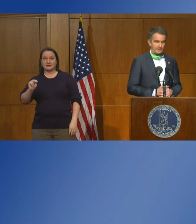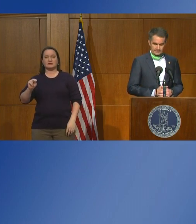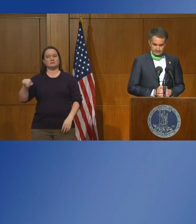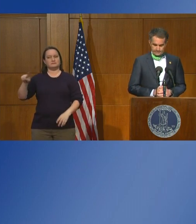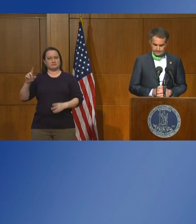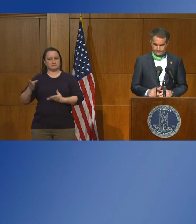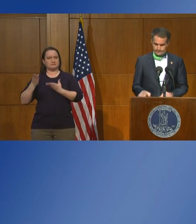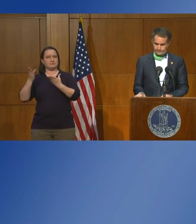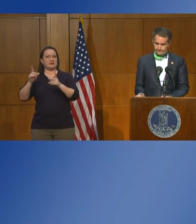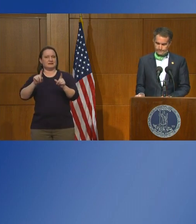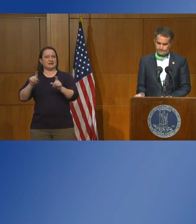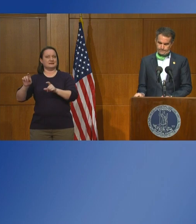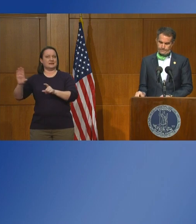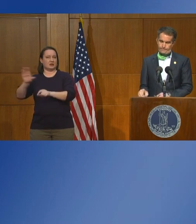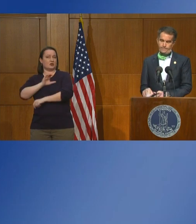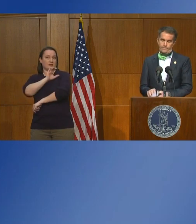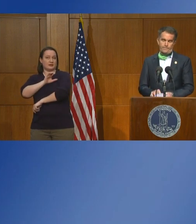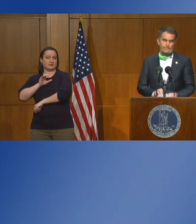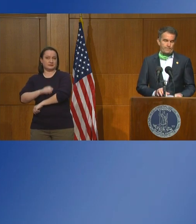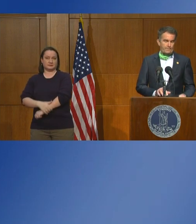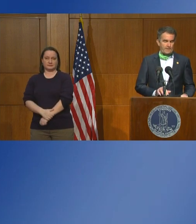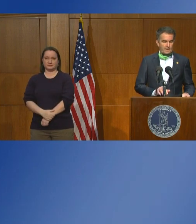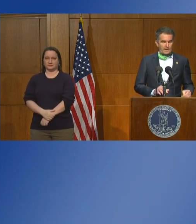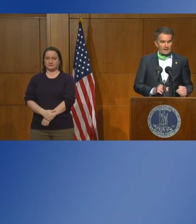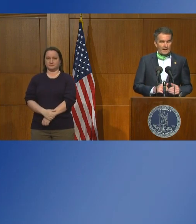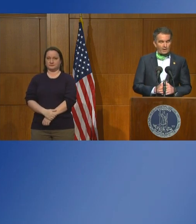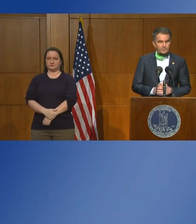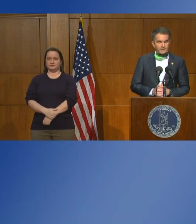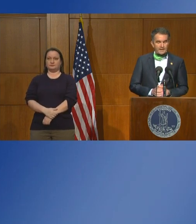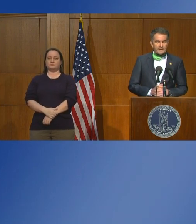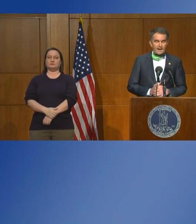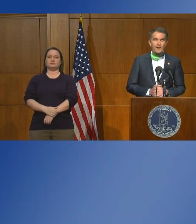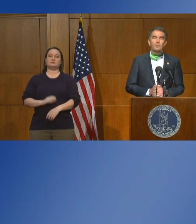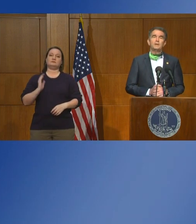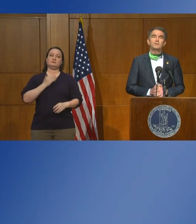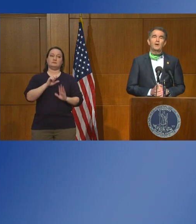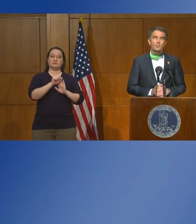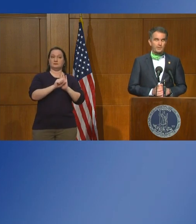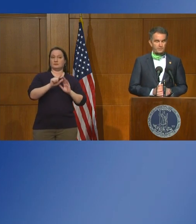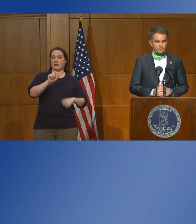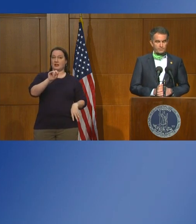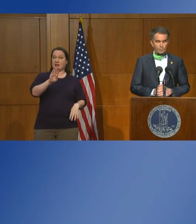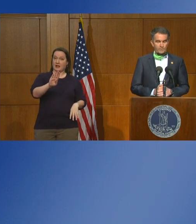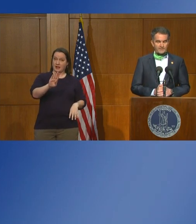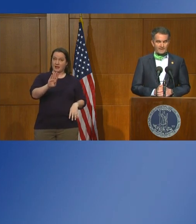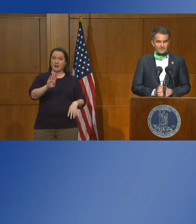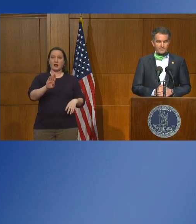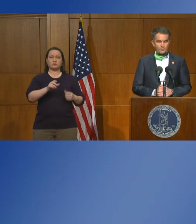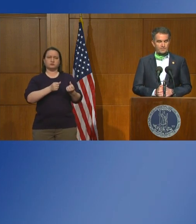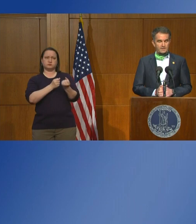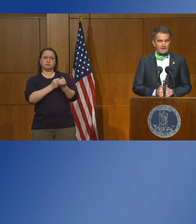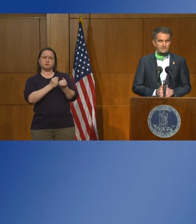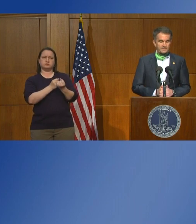MASON ARE CONDUCTING TESTING AT